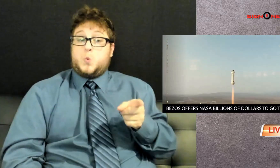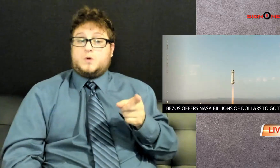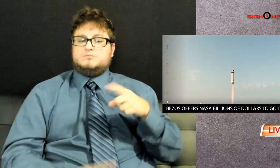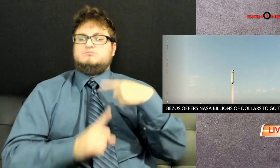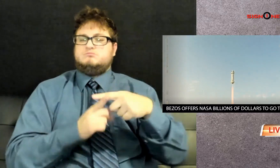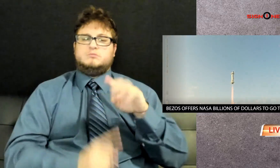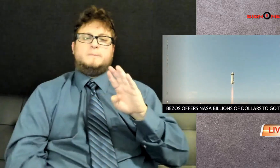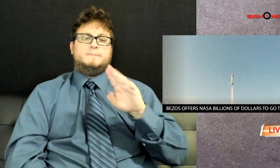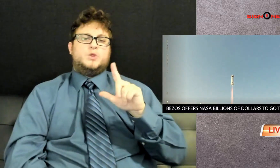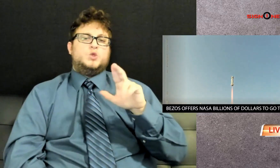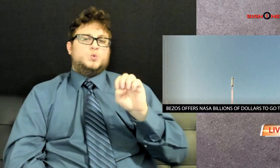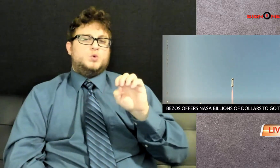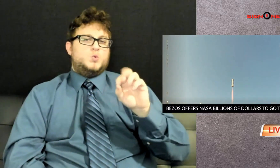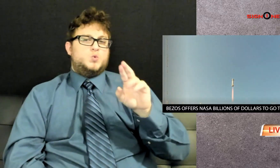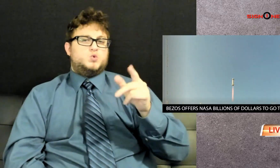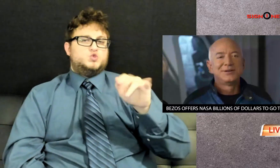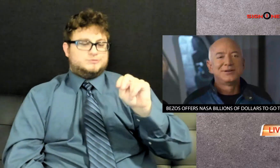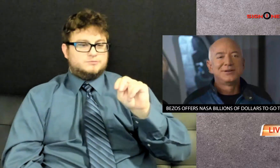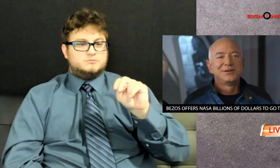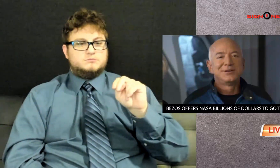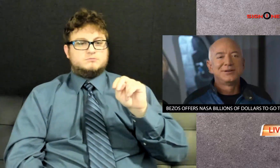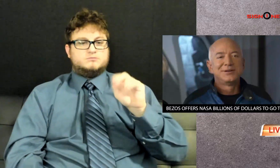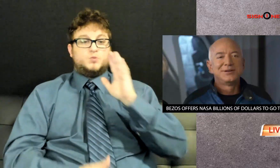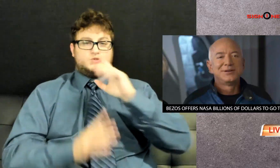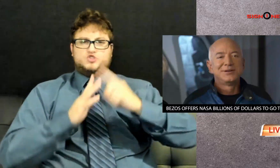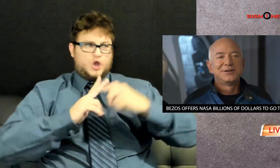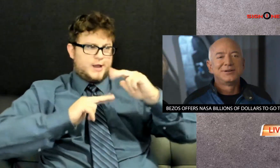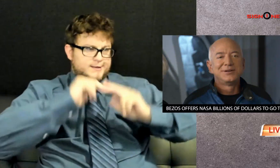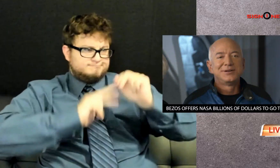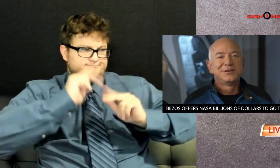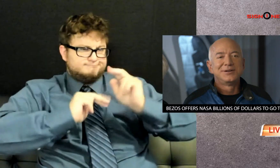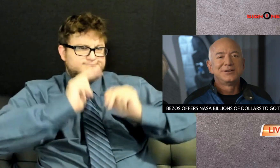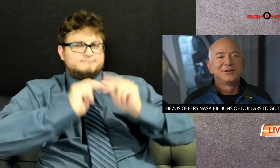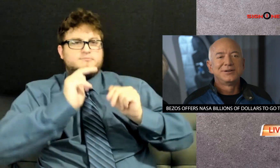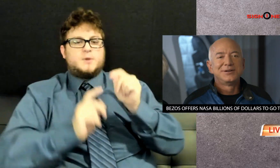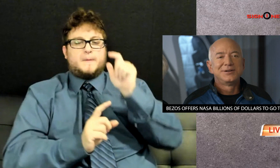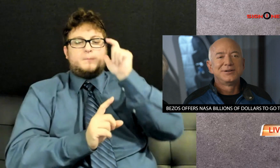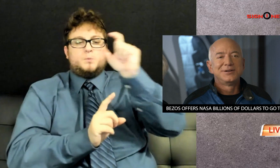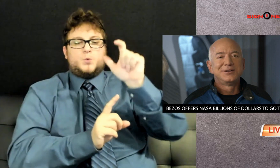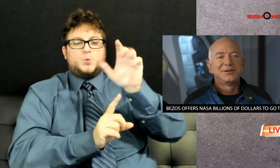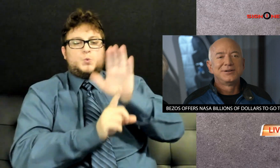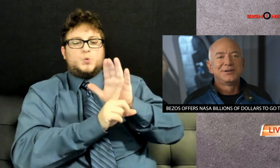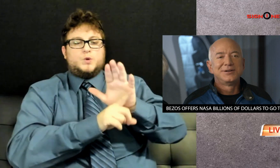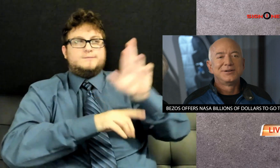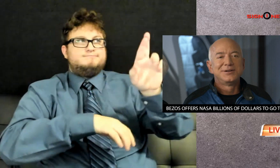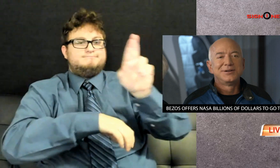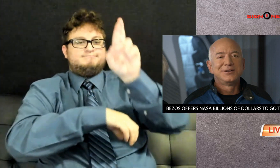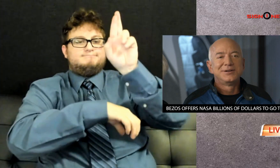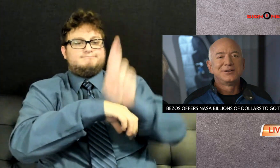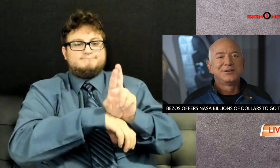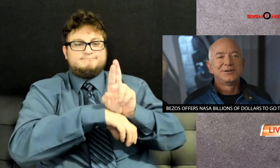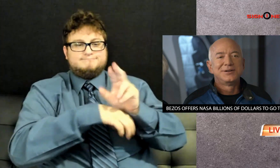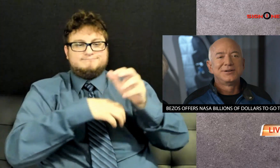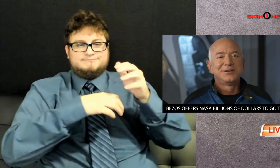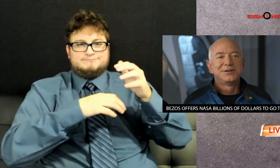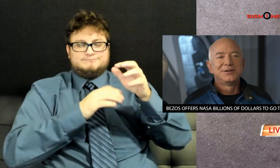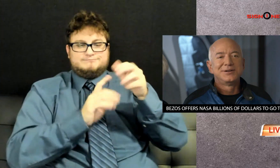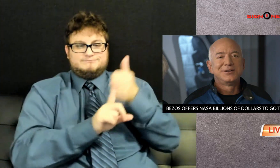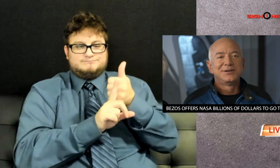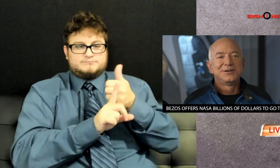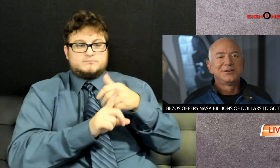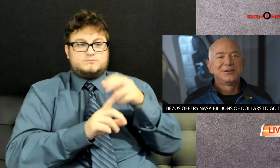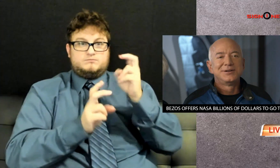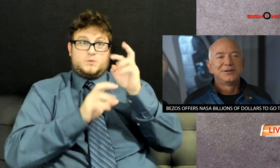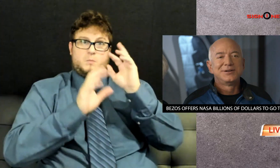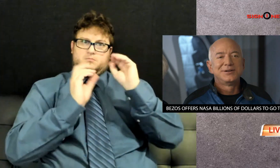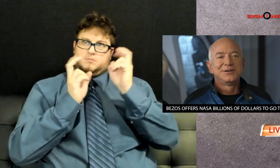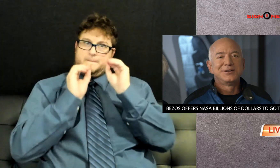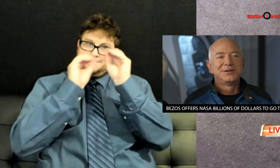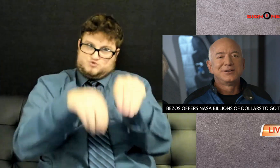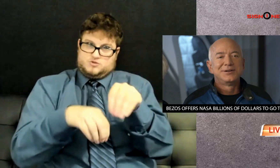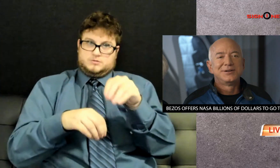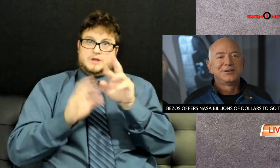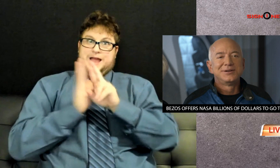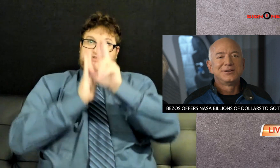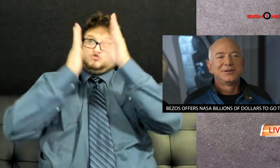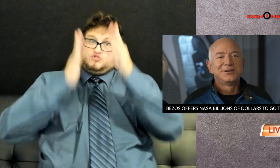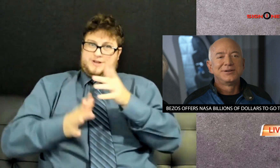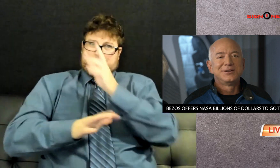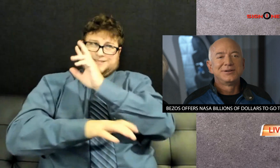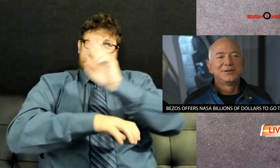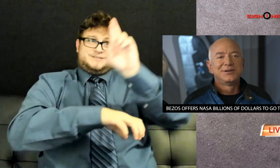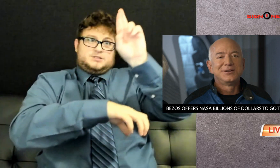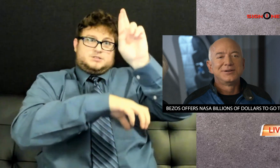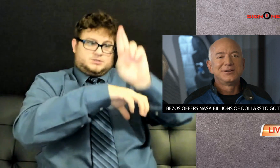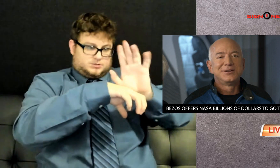if granted Bezo's and blue origin would build a lunar lander to put astronauts on the moon